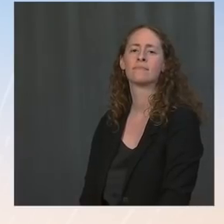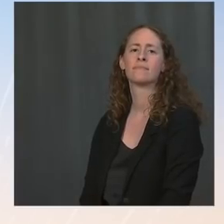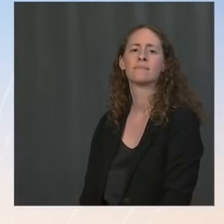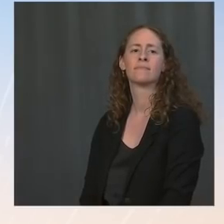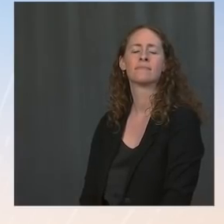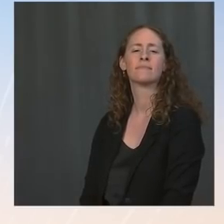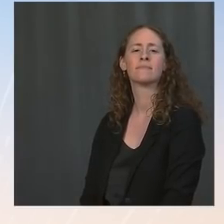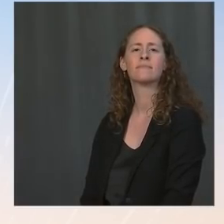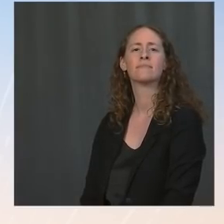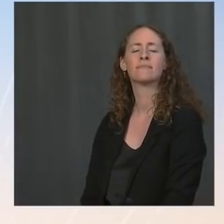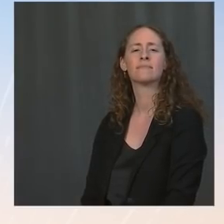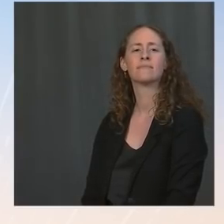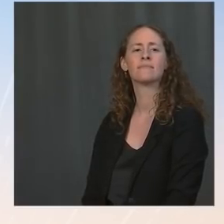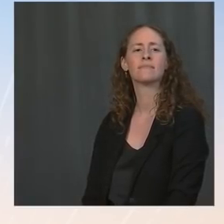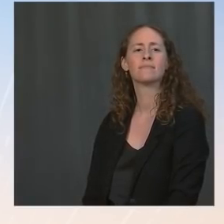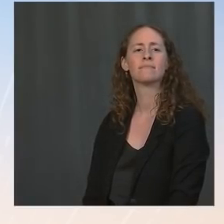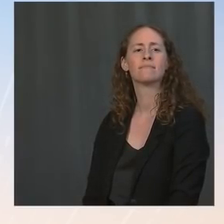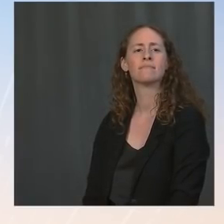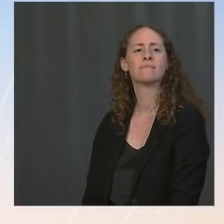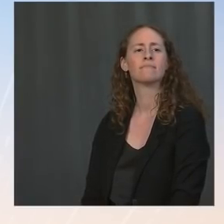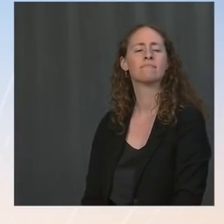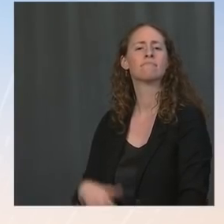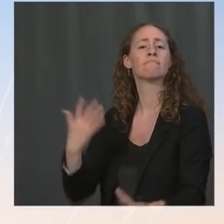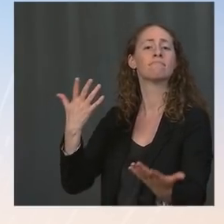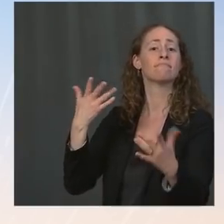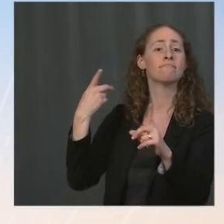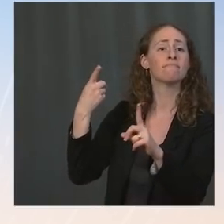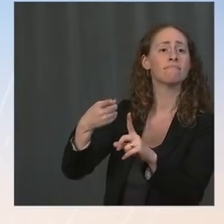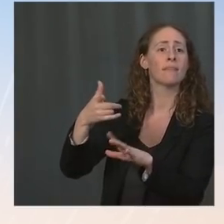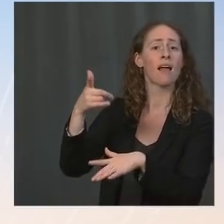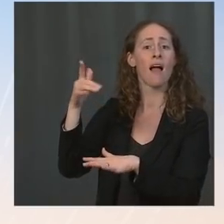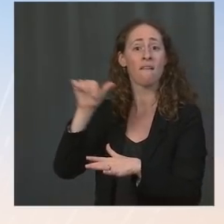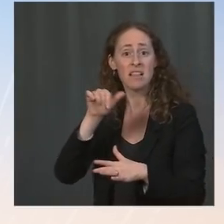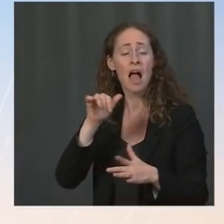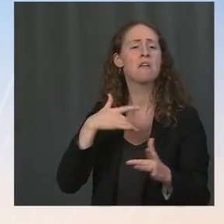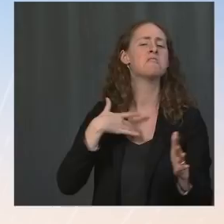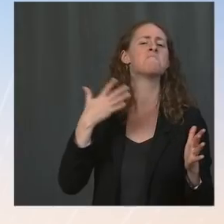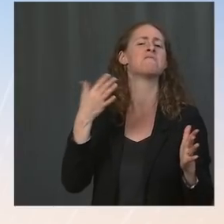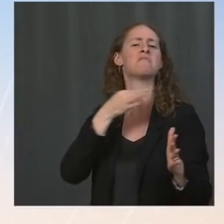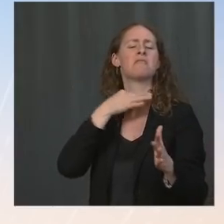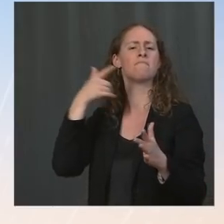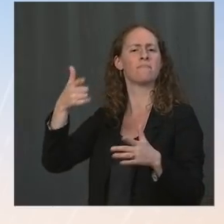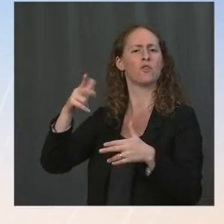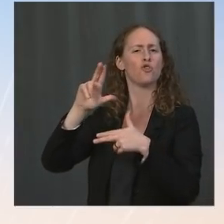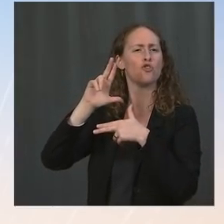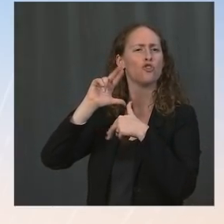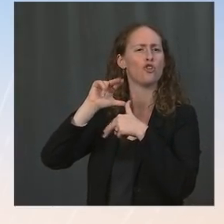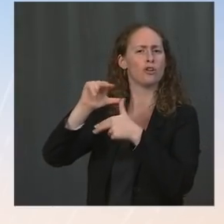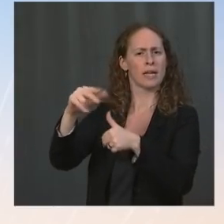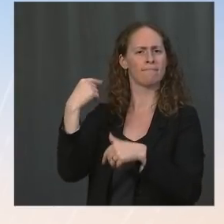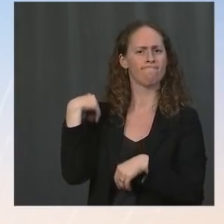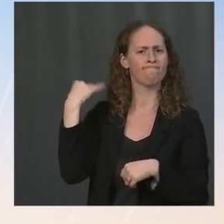a Category 4 hurricane slamming the Gulf Coast. Can you talk about what the White House has been like over the course of the last 48 hours